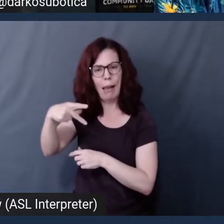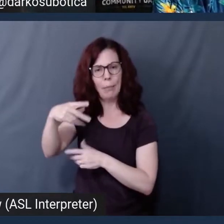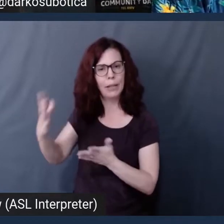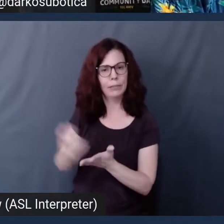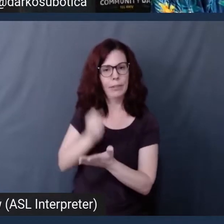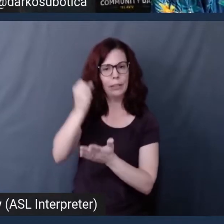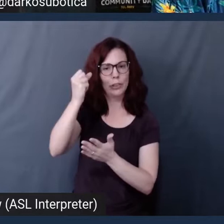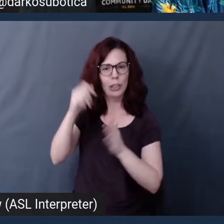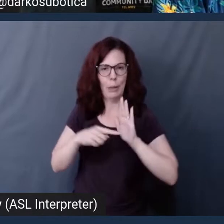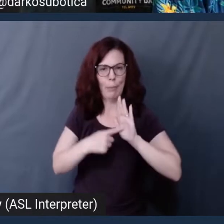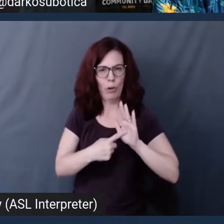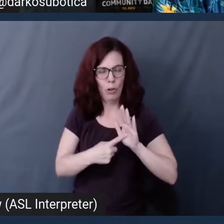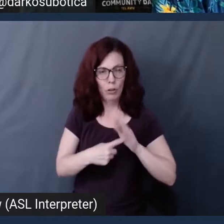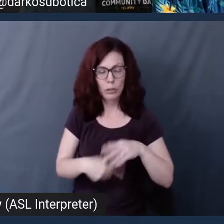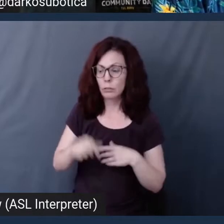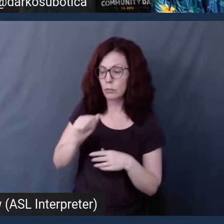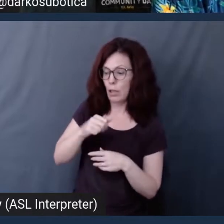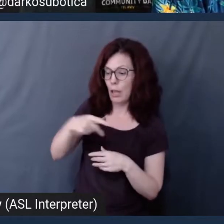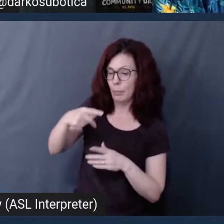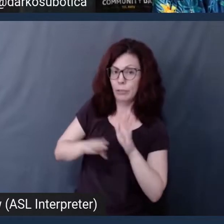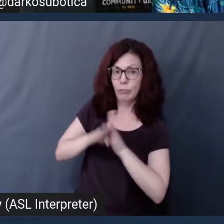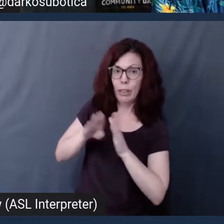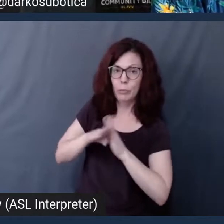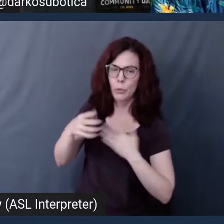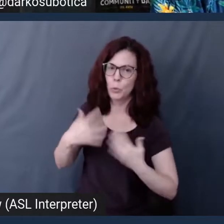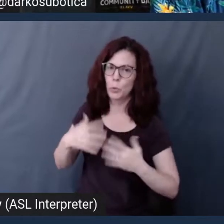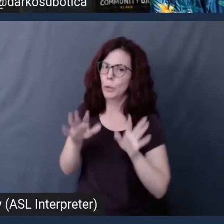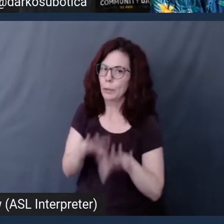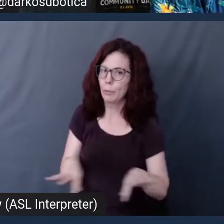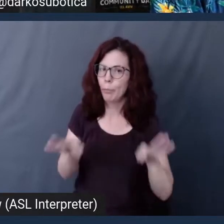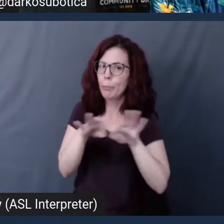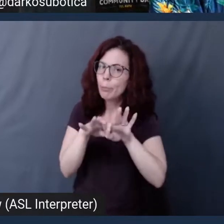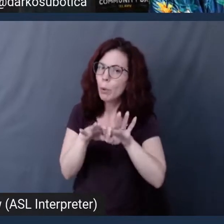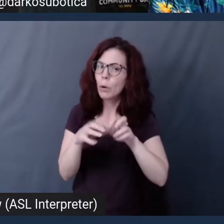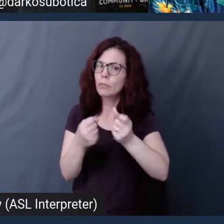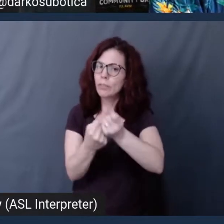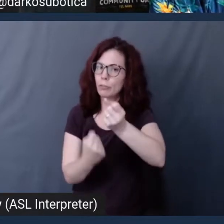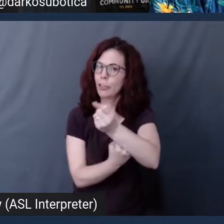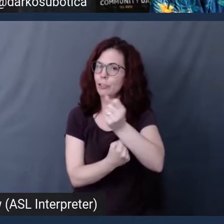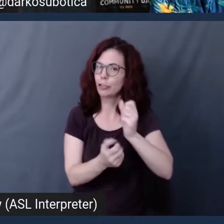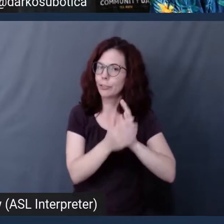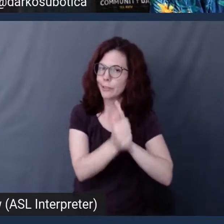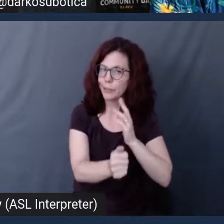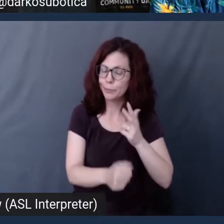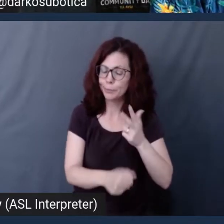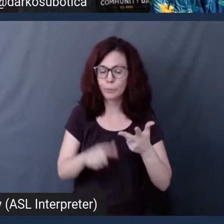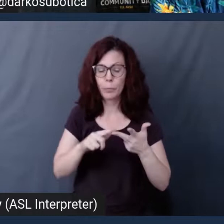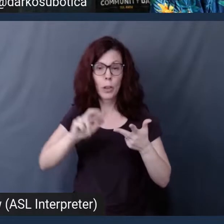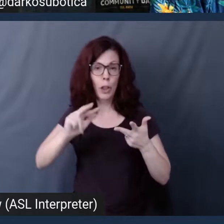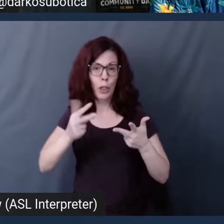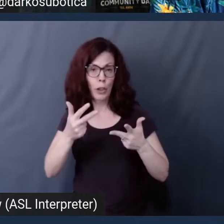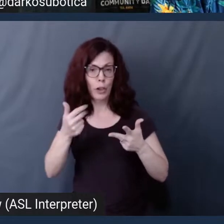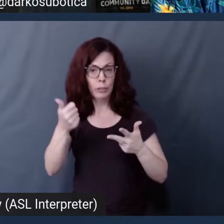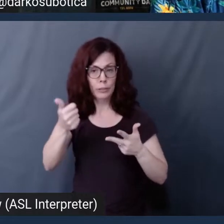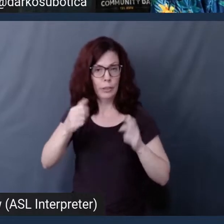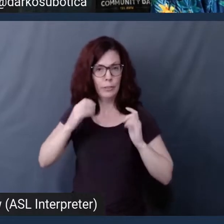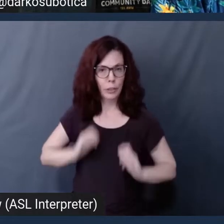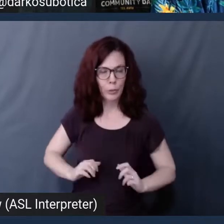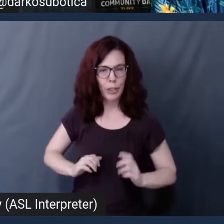So application development is a fundamental skill. And then the third key skill that you need as a customer is networking and network security.